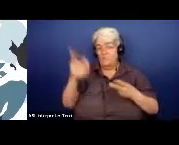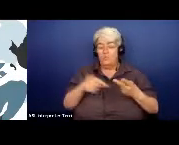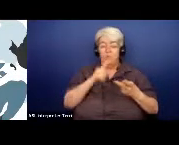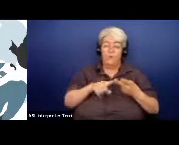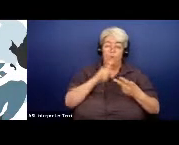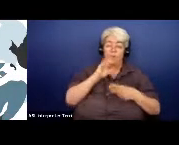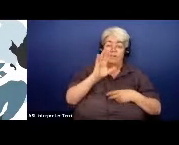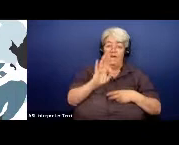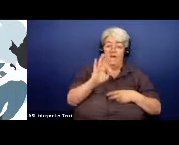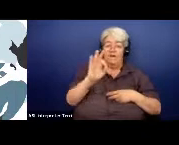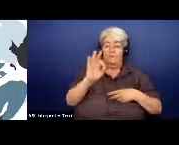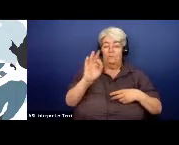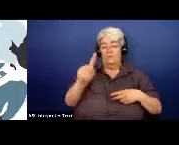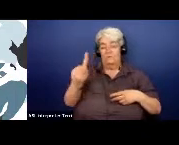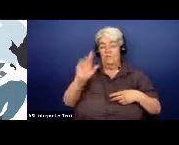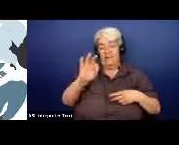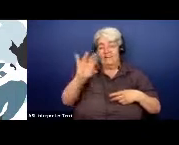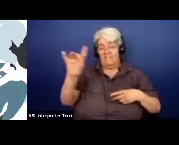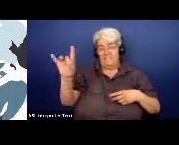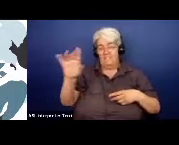9-8-8 national line that's coming in.